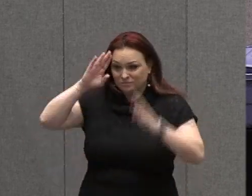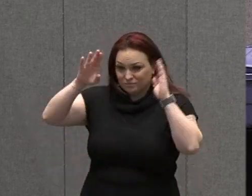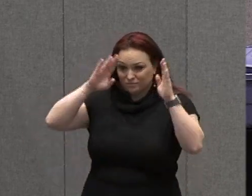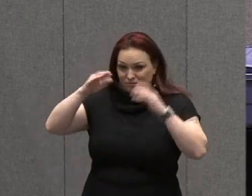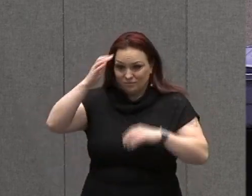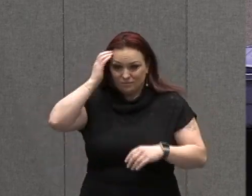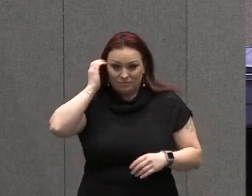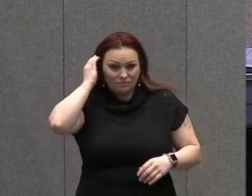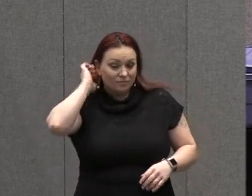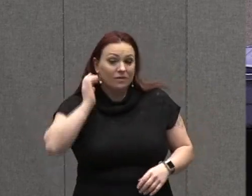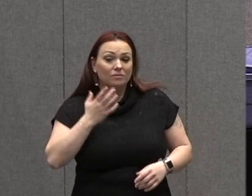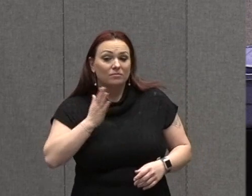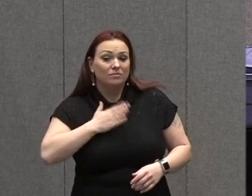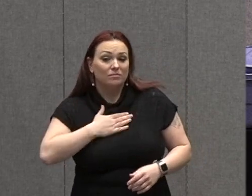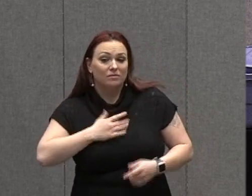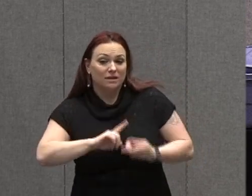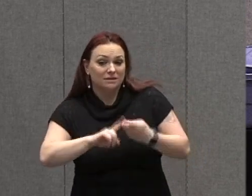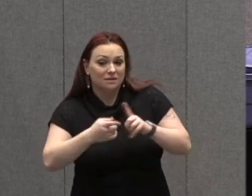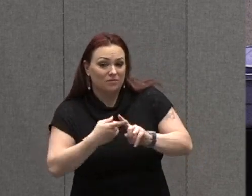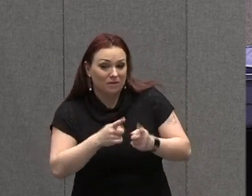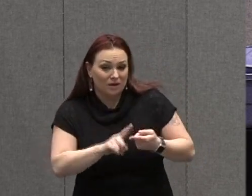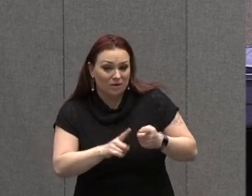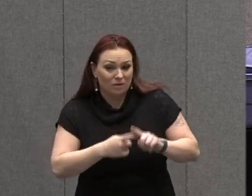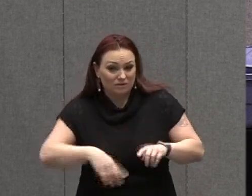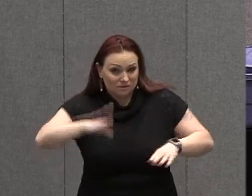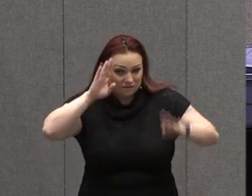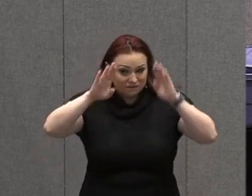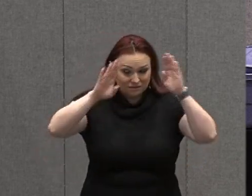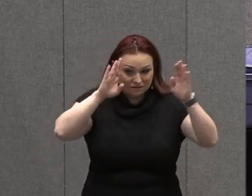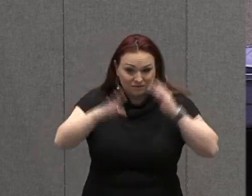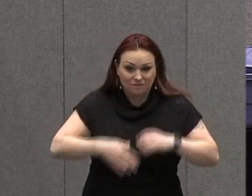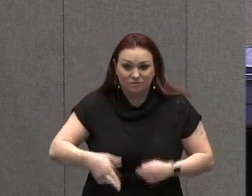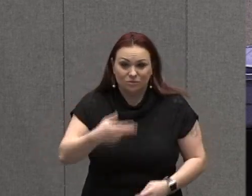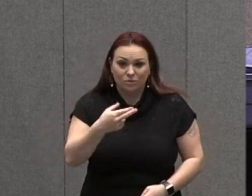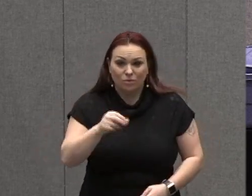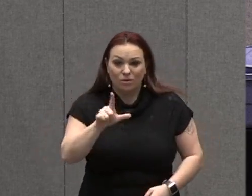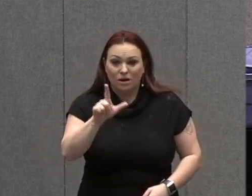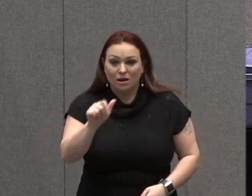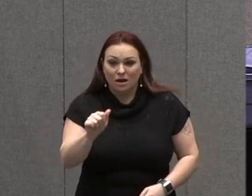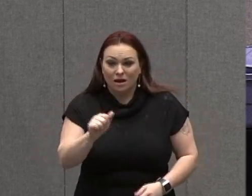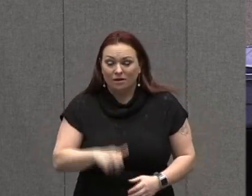Hola mis amigos, hola.